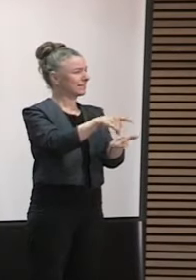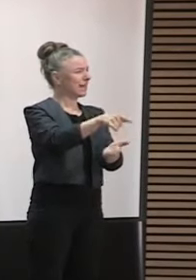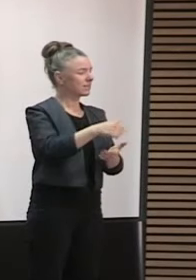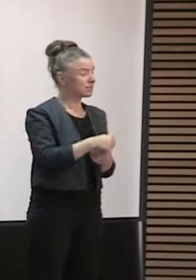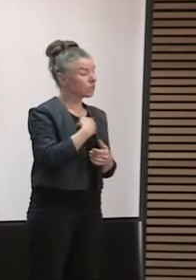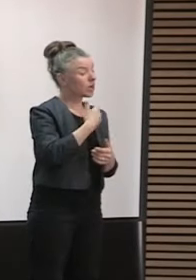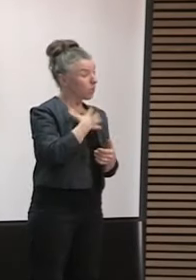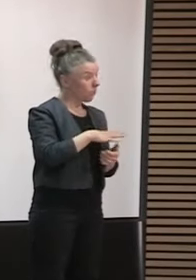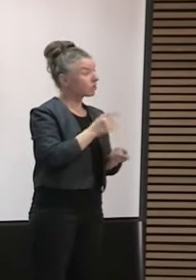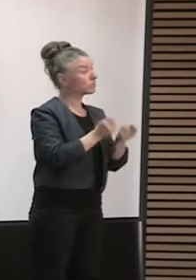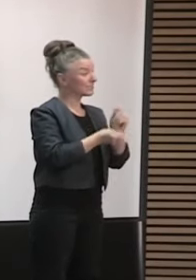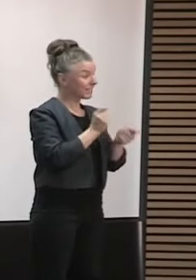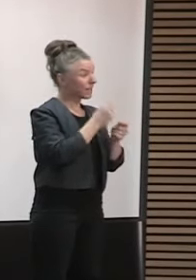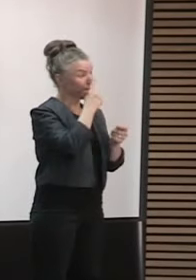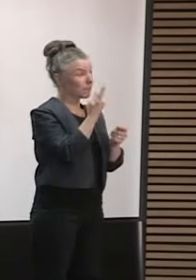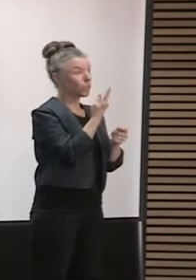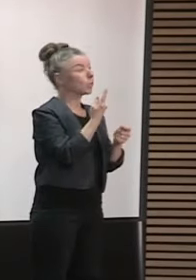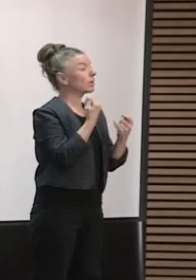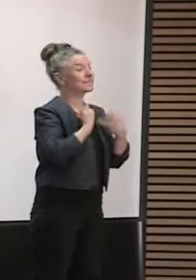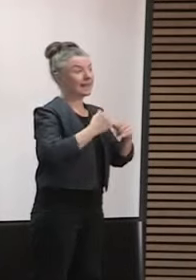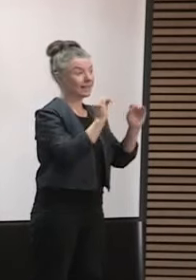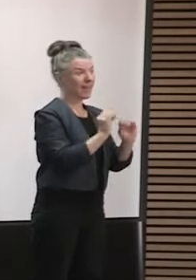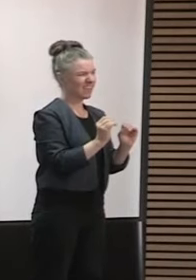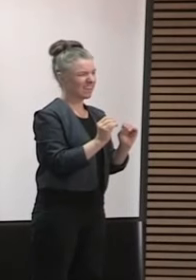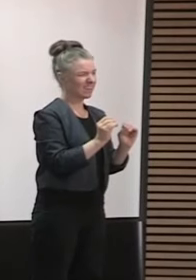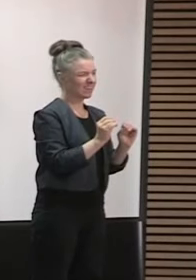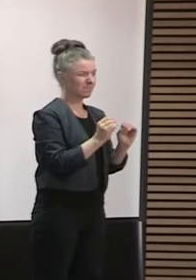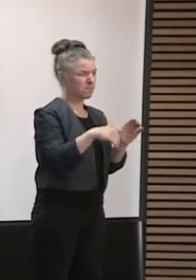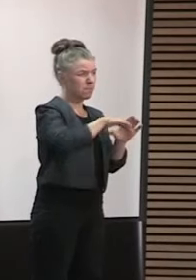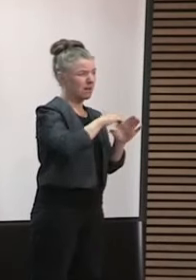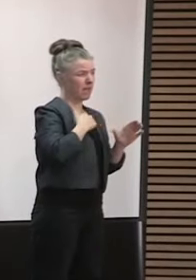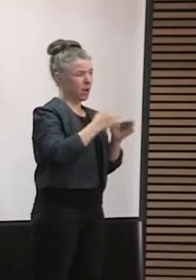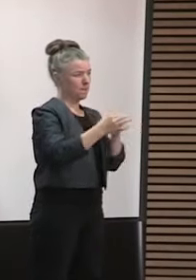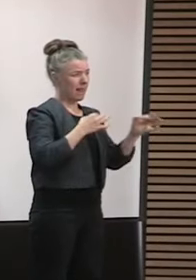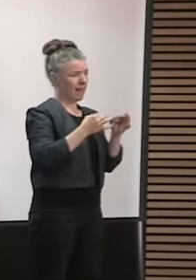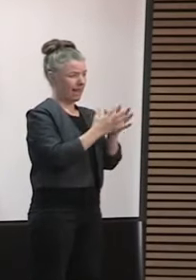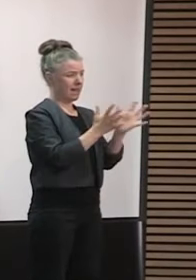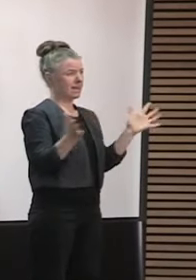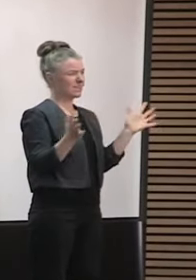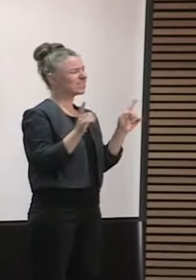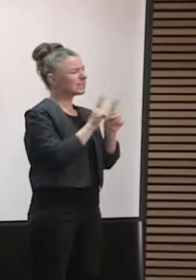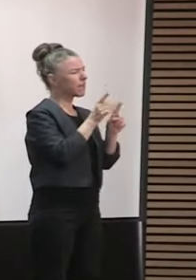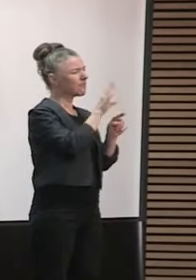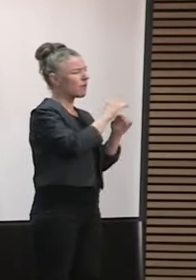so I'm not in a position to make that announcement now. I know there's a Cabinet meeting